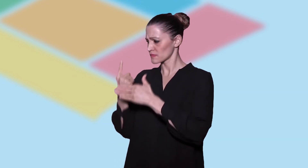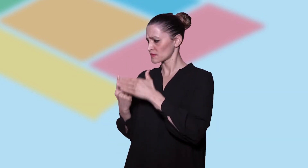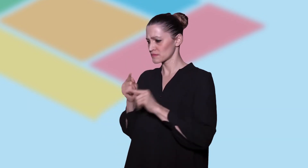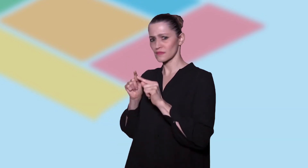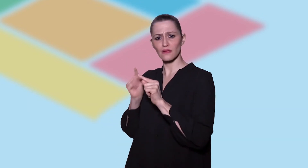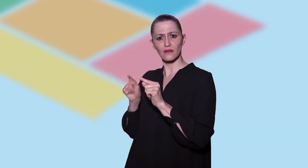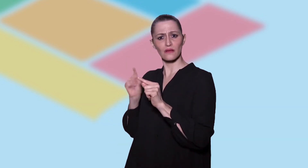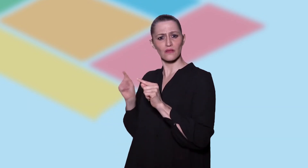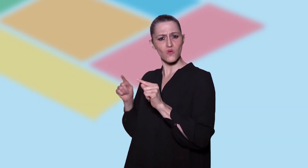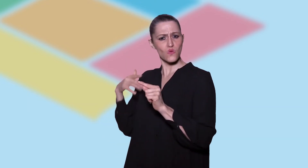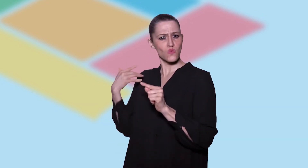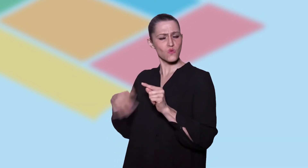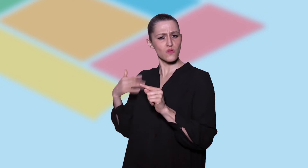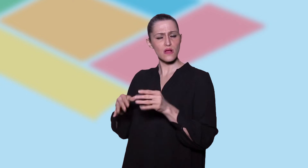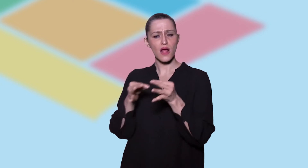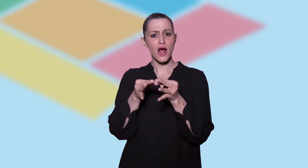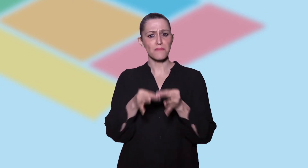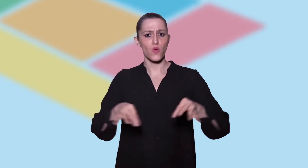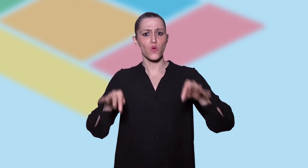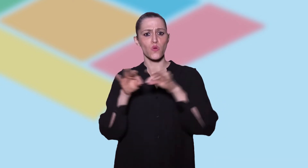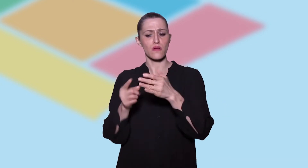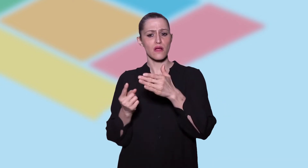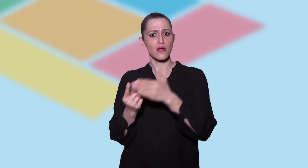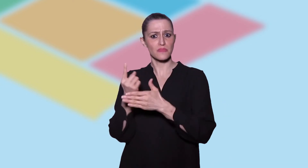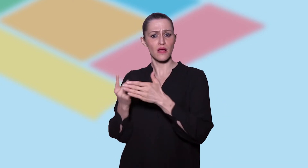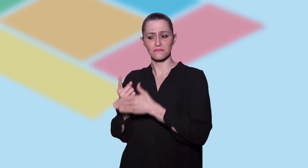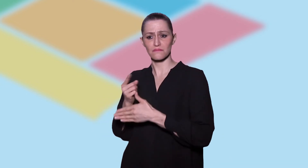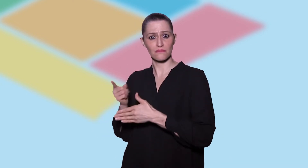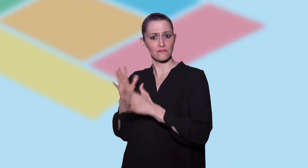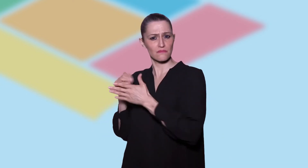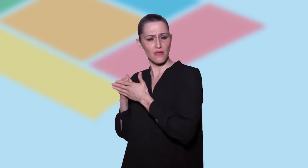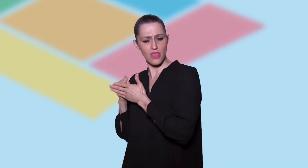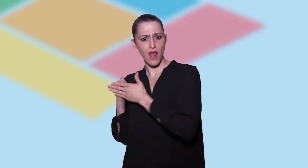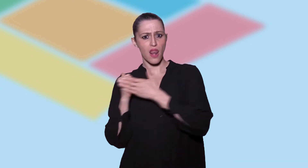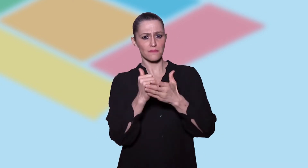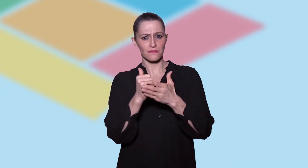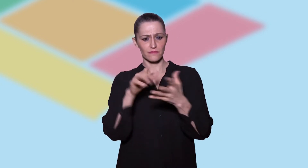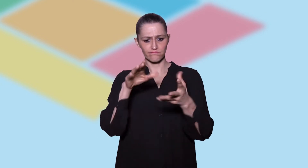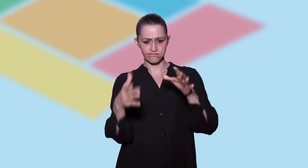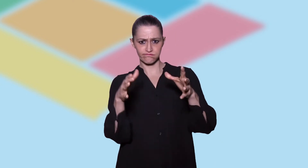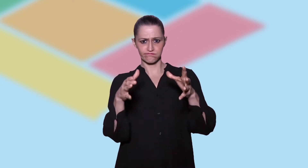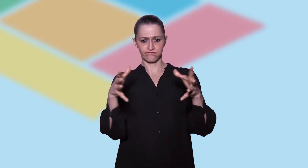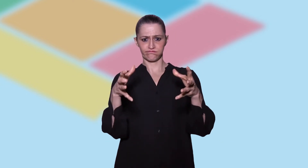and revisit those moments of significant roles